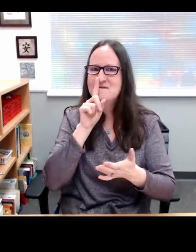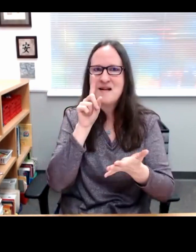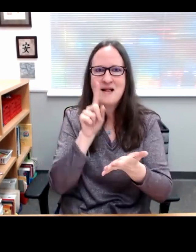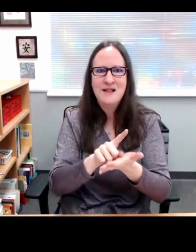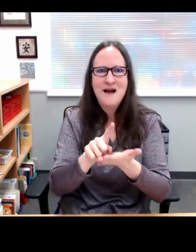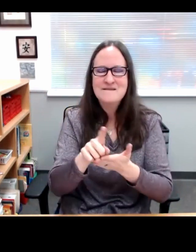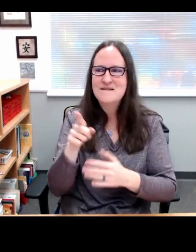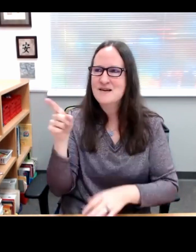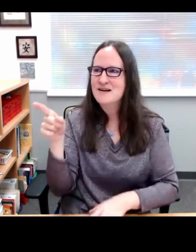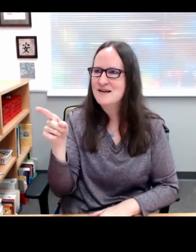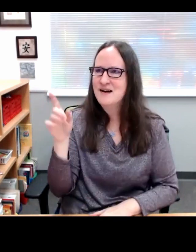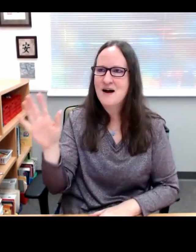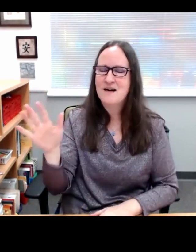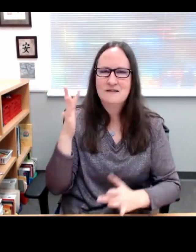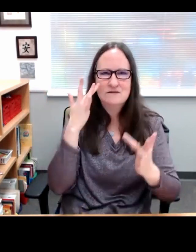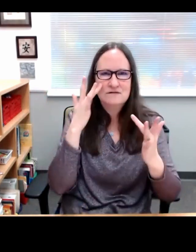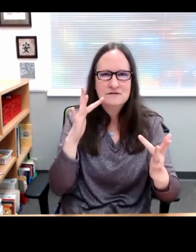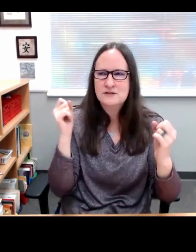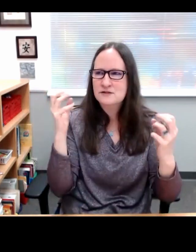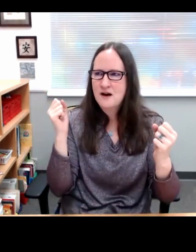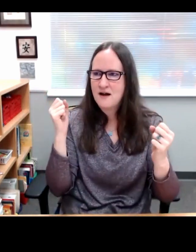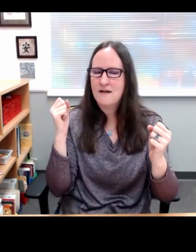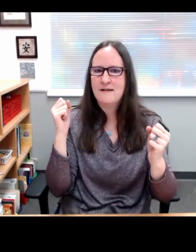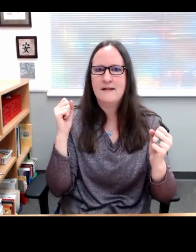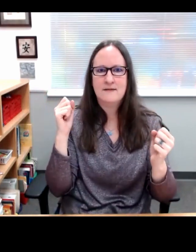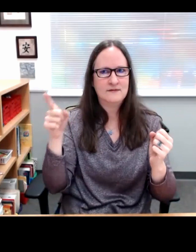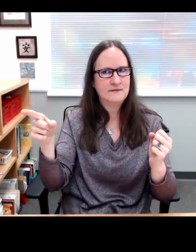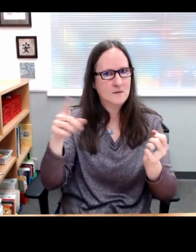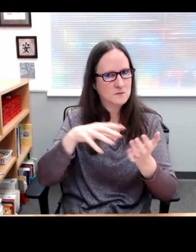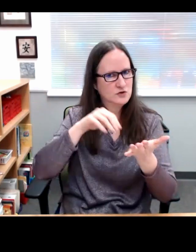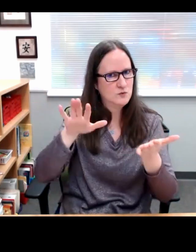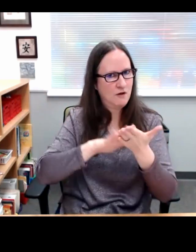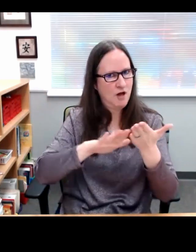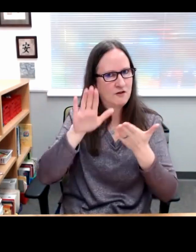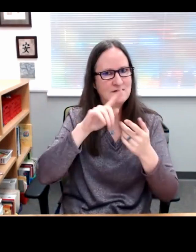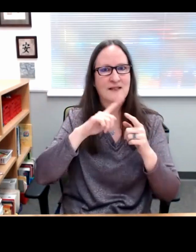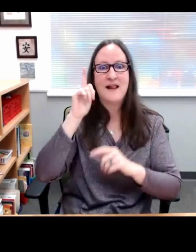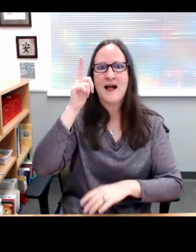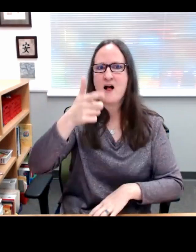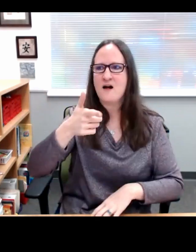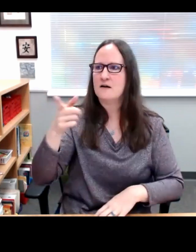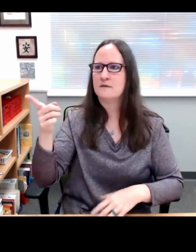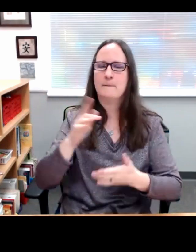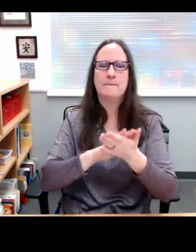for Gallaudet University, and I just fell in love with it. She's such a star, and she's a student